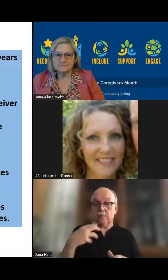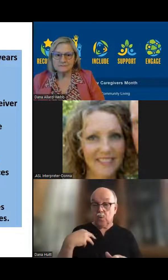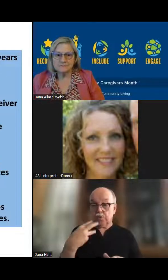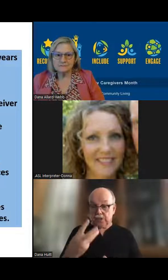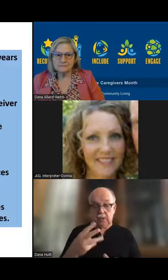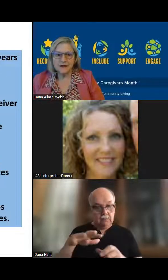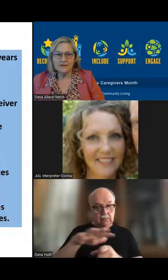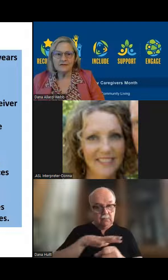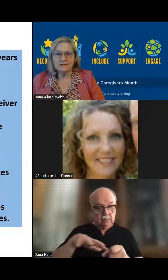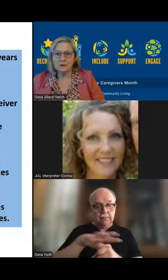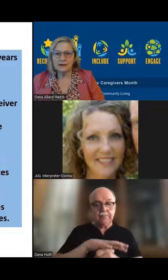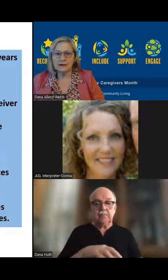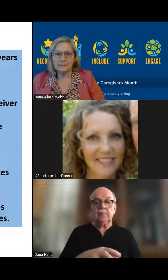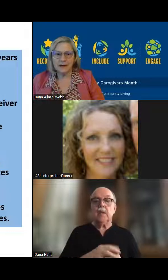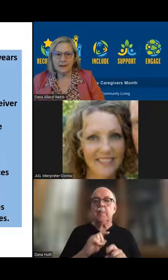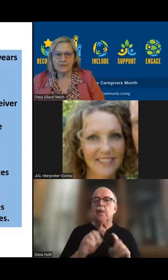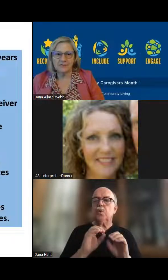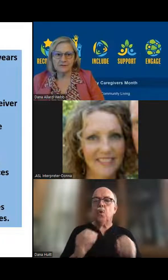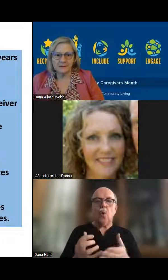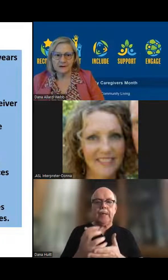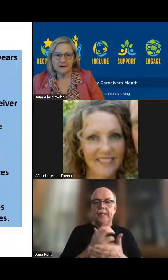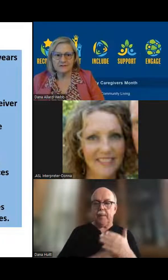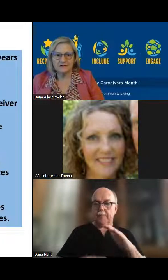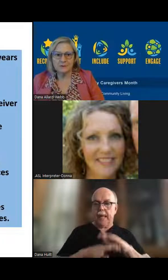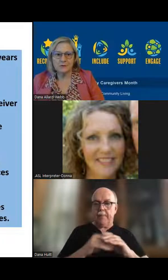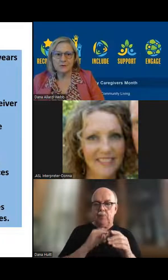So the workforce retention efforts, when we talk about retention